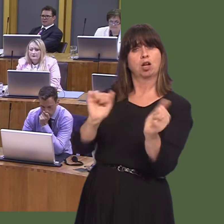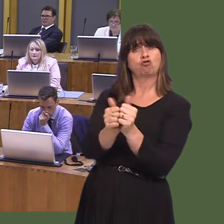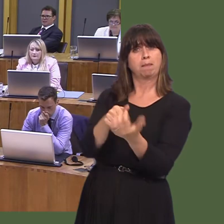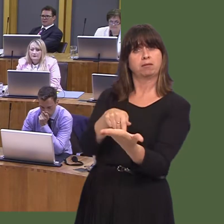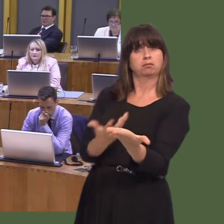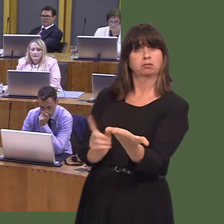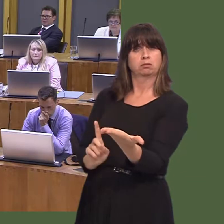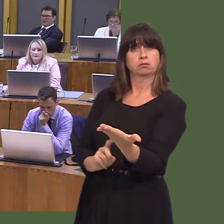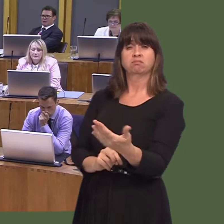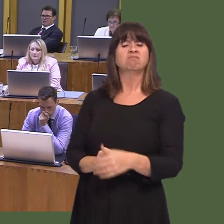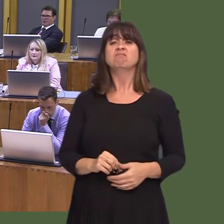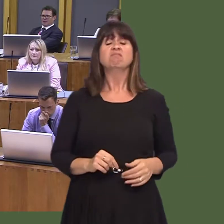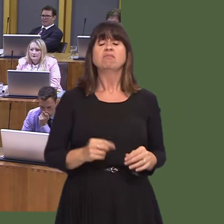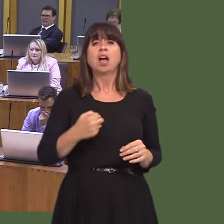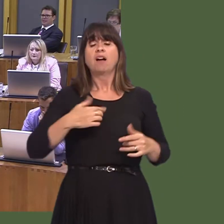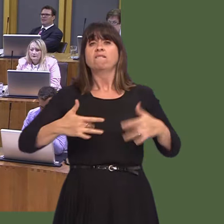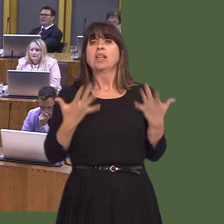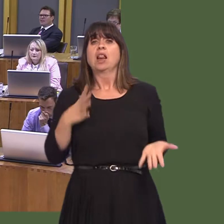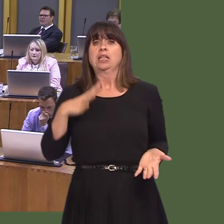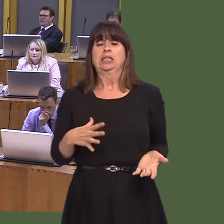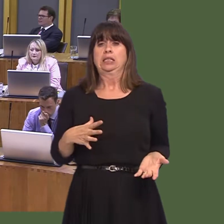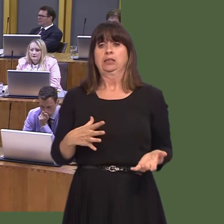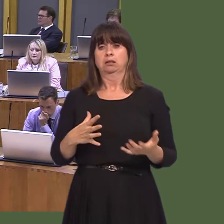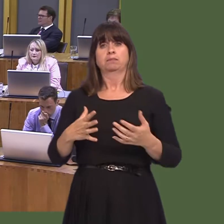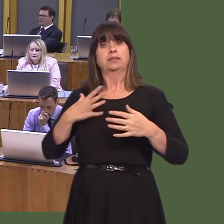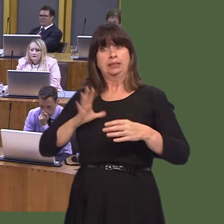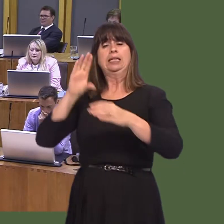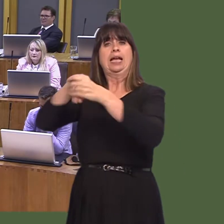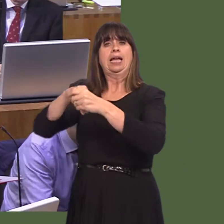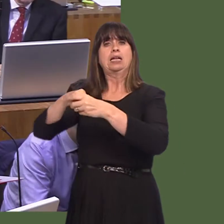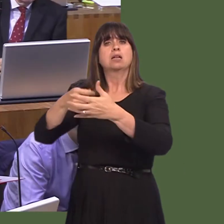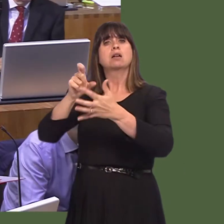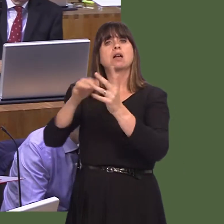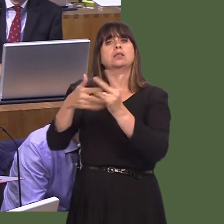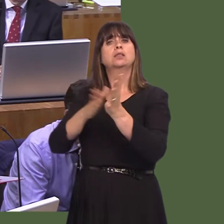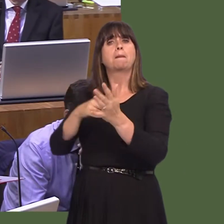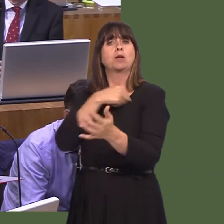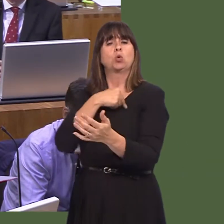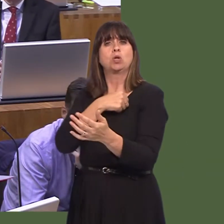I think what we need is a sensible solution that sees us staying in the customs union, with full and unfettered access to the single market.